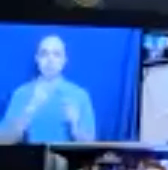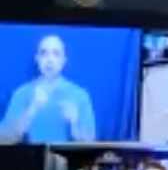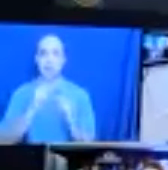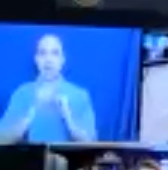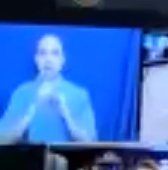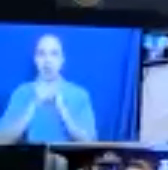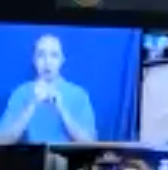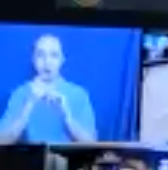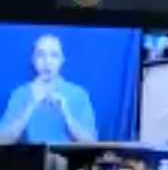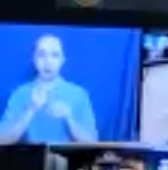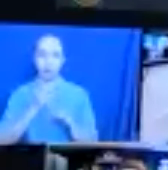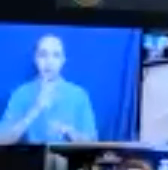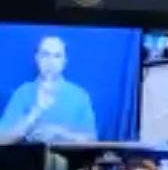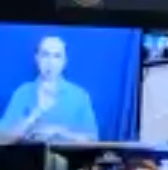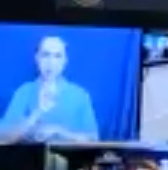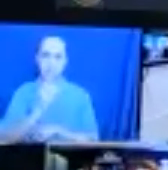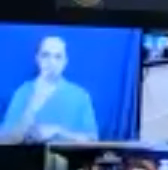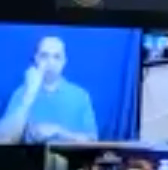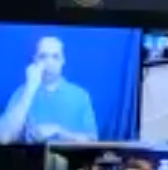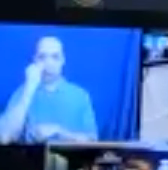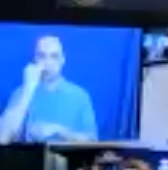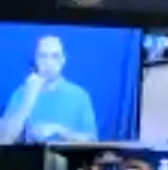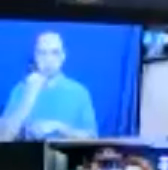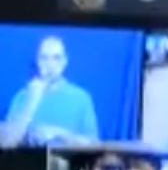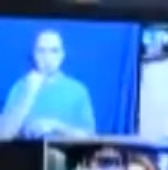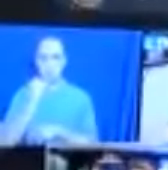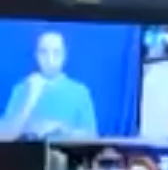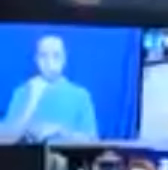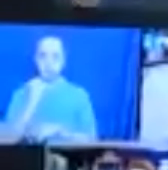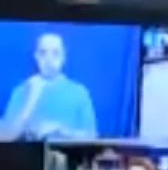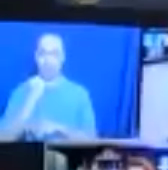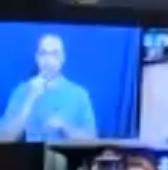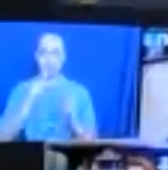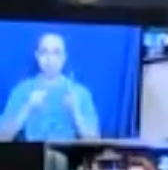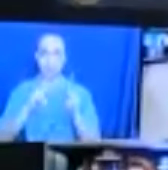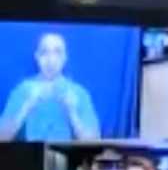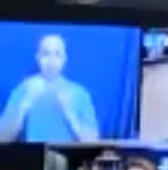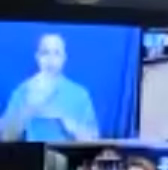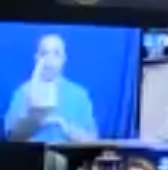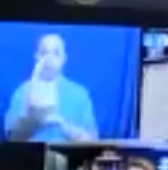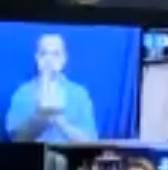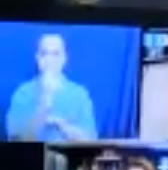WHEN SOMEONE IS COMING AT YOU, THEY ARE NOT GOING TO COME ATTACK YOU GOING IN OR GOING OUT .